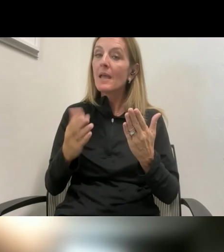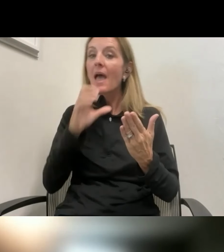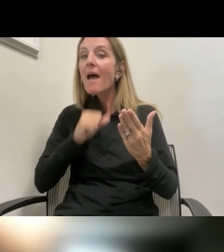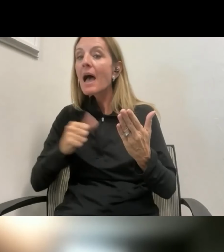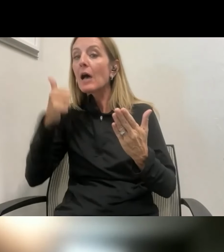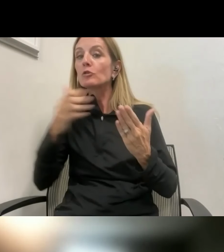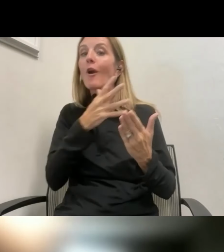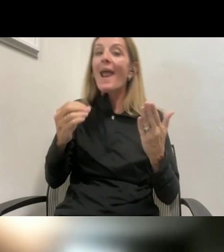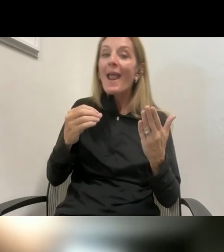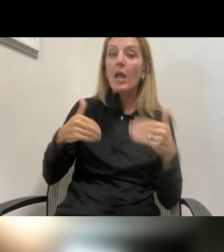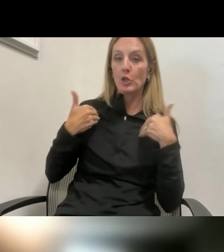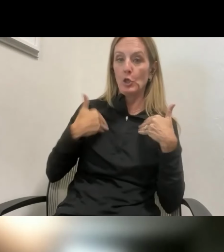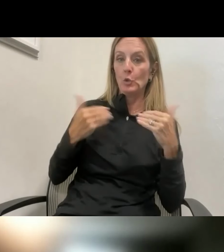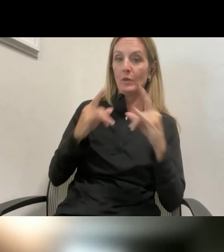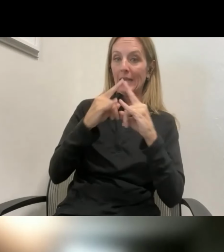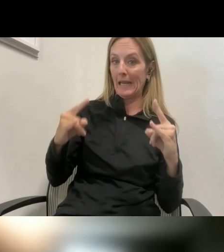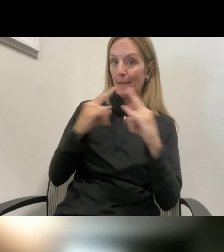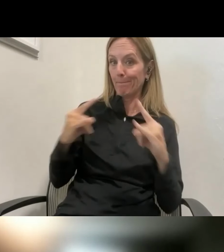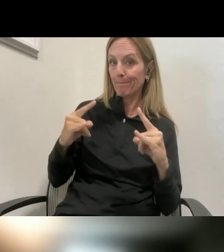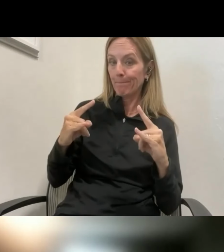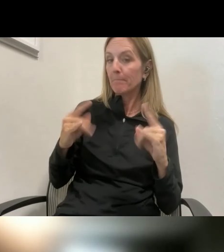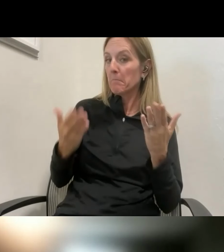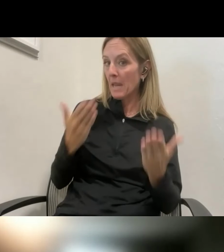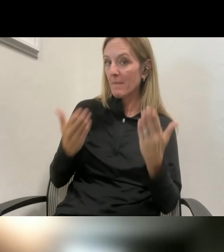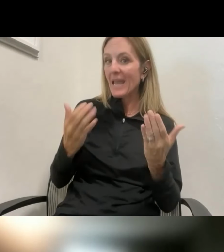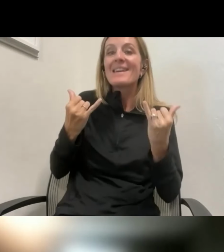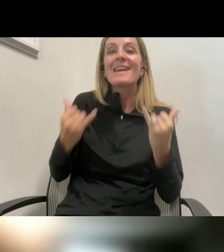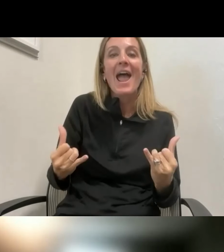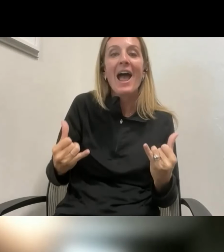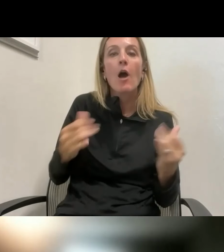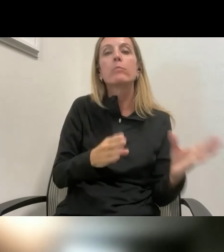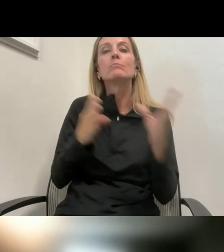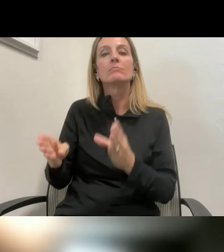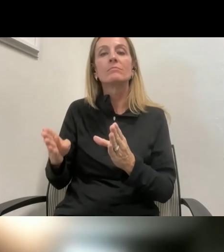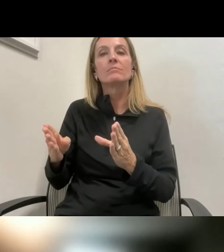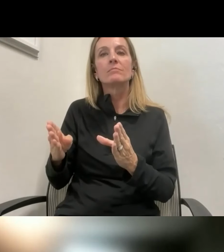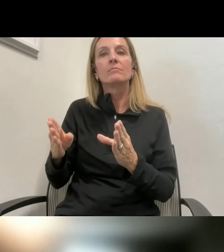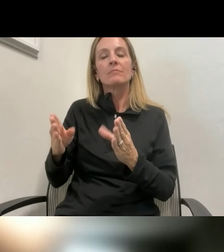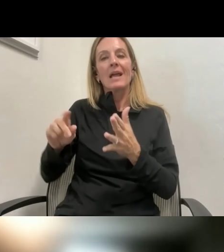moving into implementation. Now we have this plan. Now the action, the steps, are required